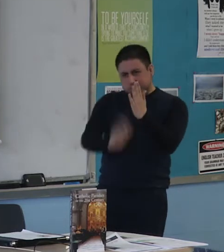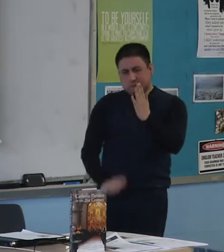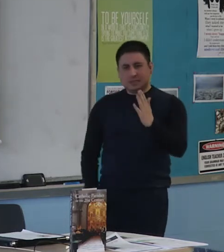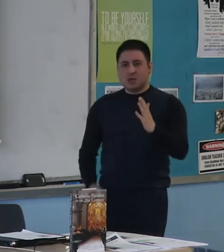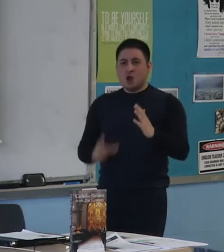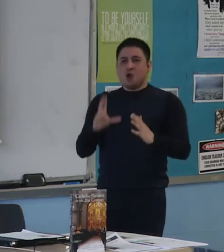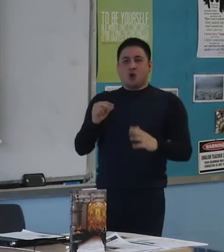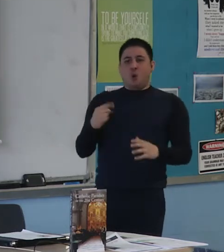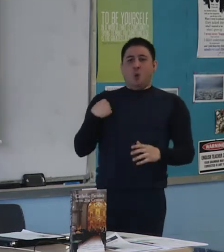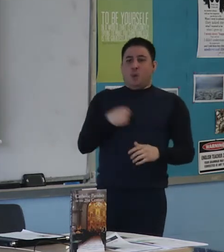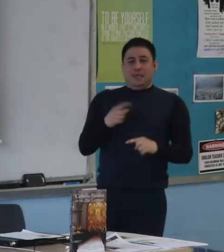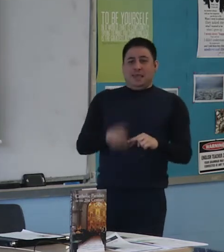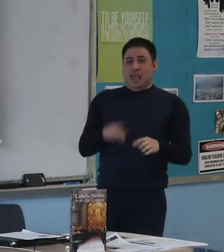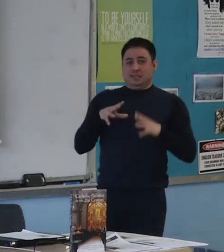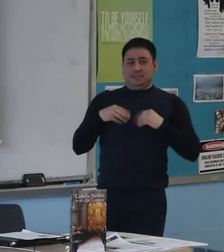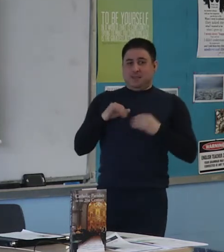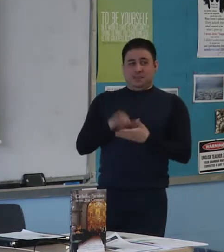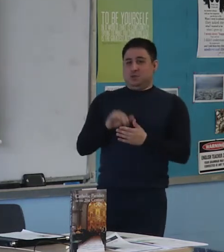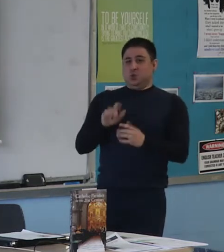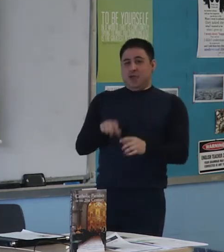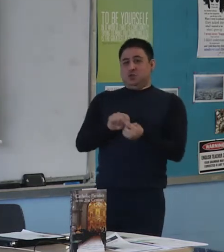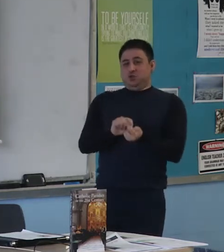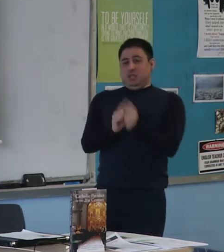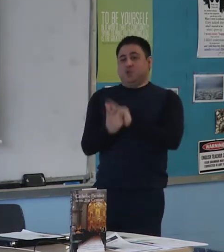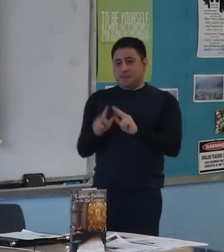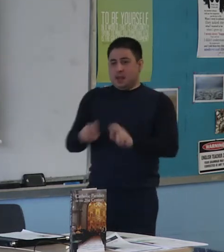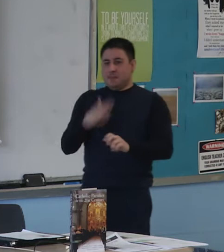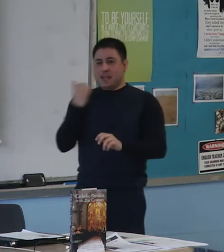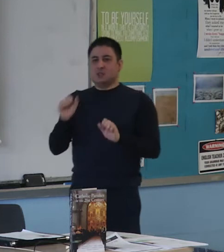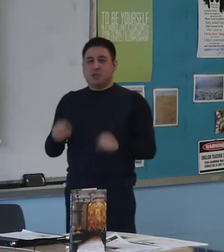transcribe, and, kind of, you try to analyze it the best we can, but at that